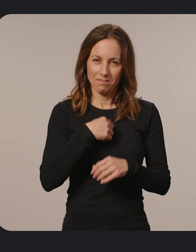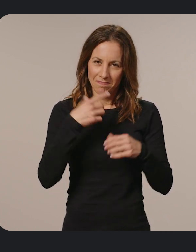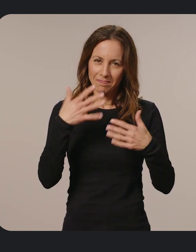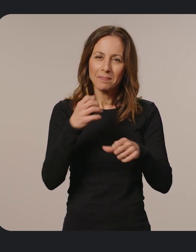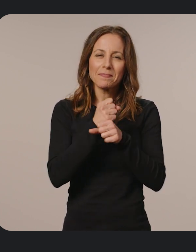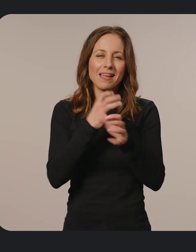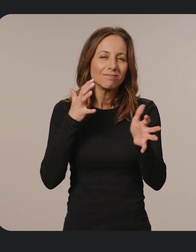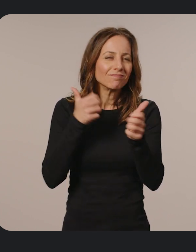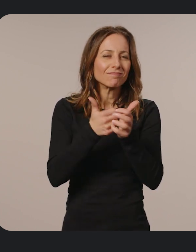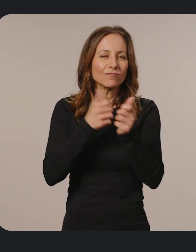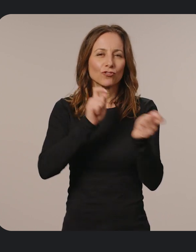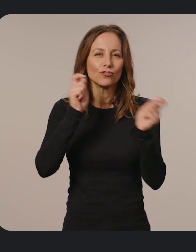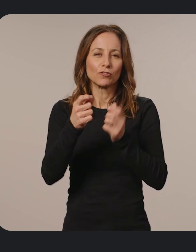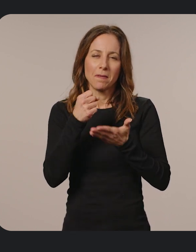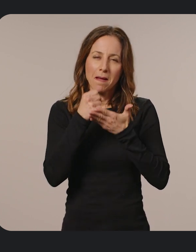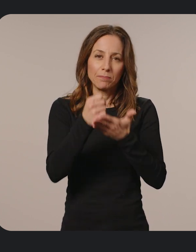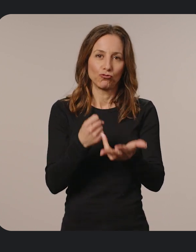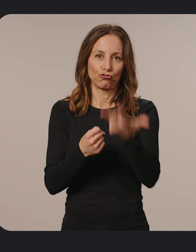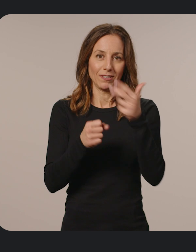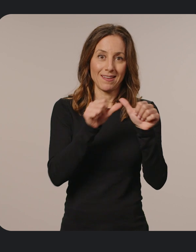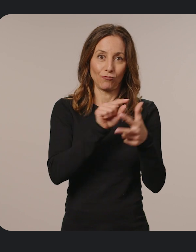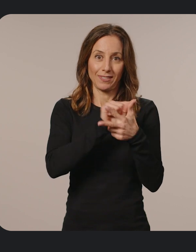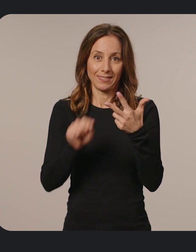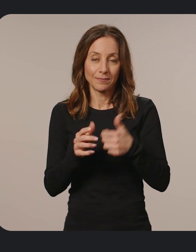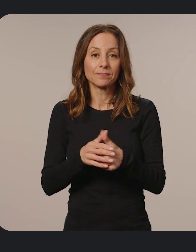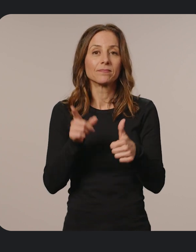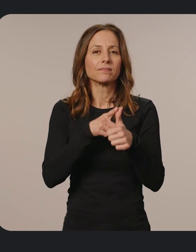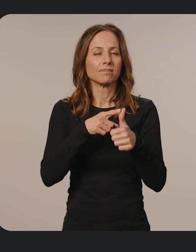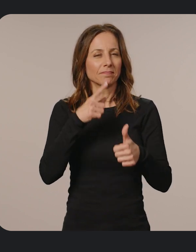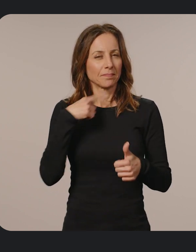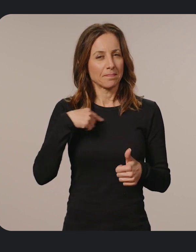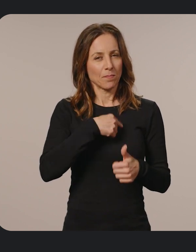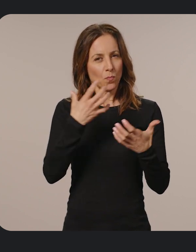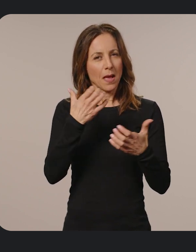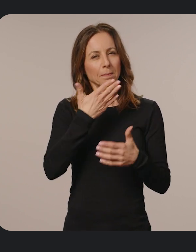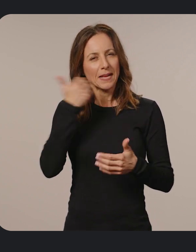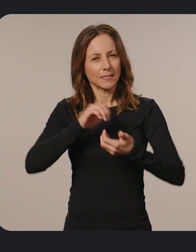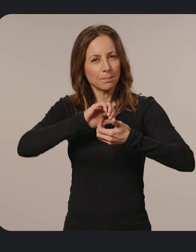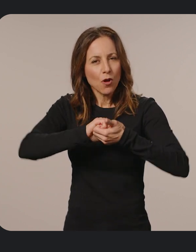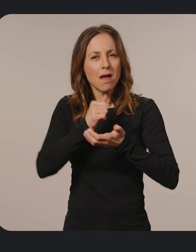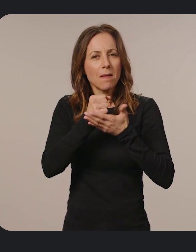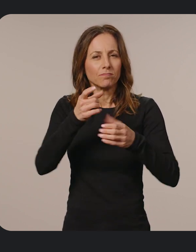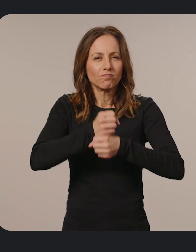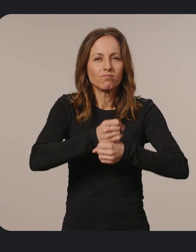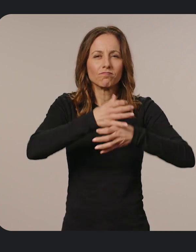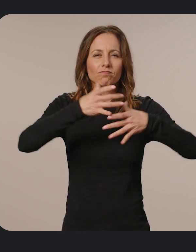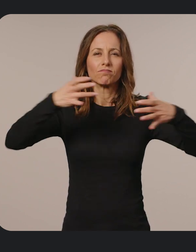We have made many updates and changes aiming to help in three areas. Being the best partner to help you grow your audience